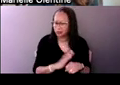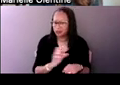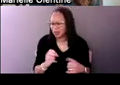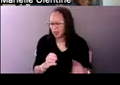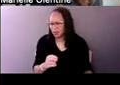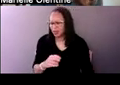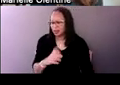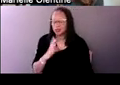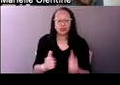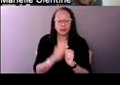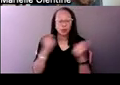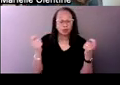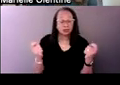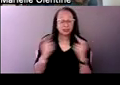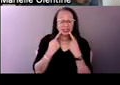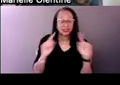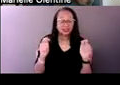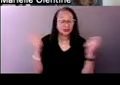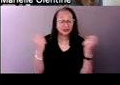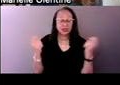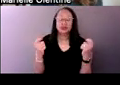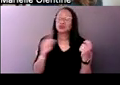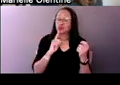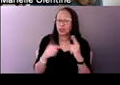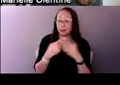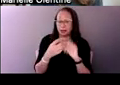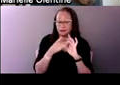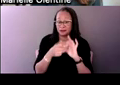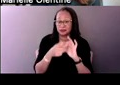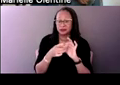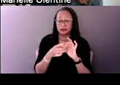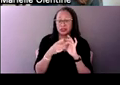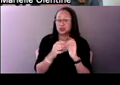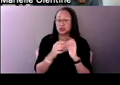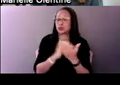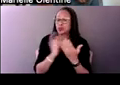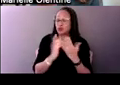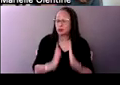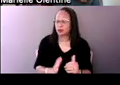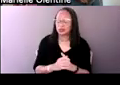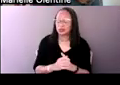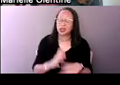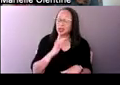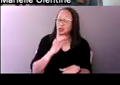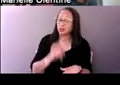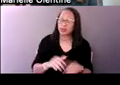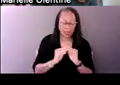should have kept in touch with that guy, because he's now the programmer for MoMA's Doc Fortnight.